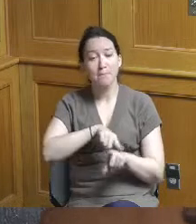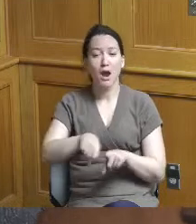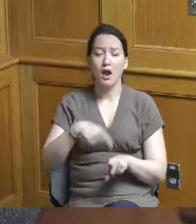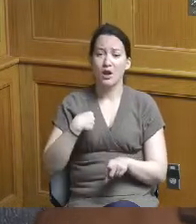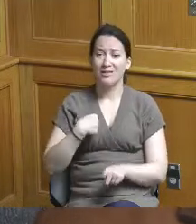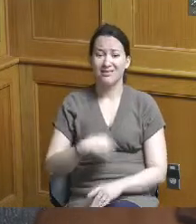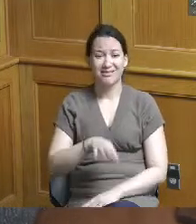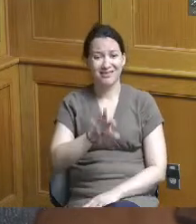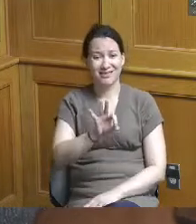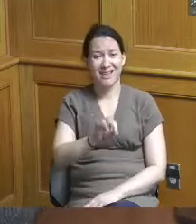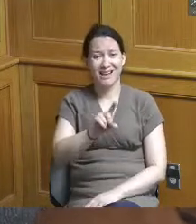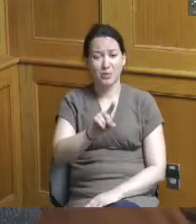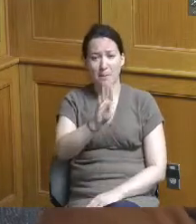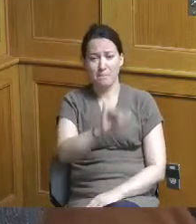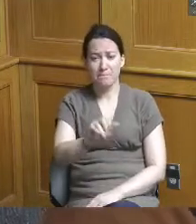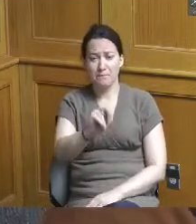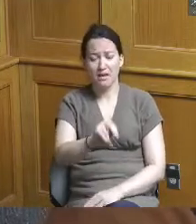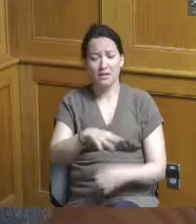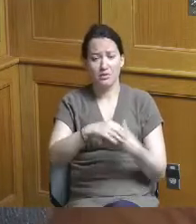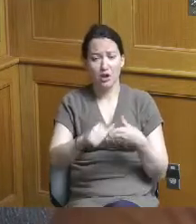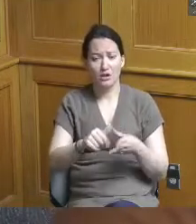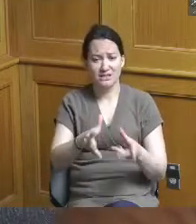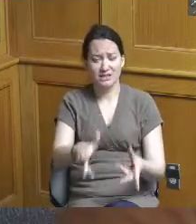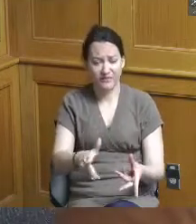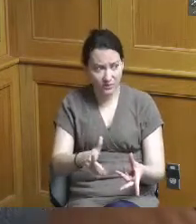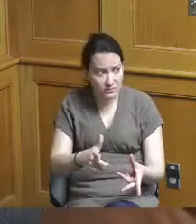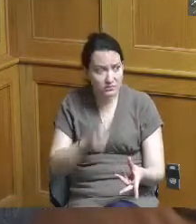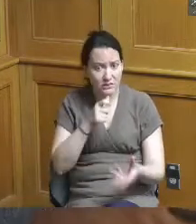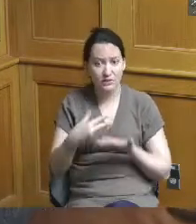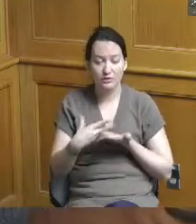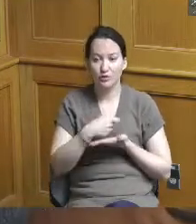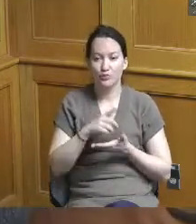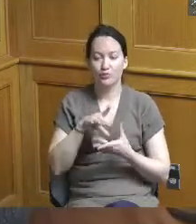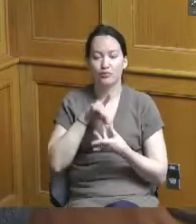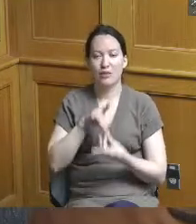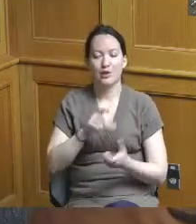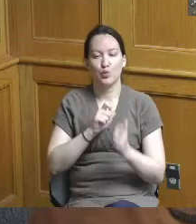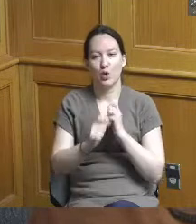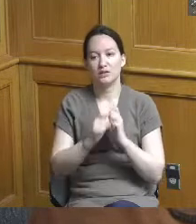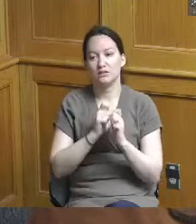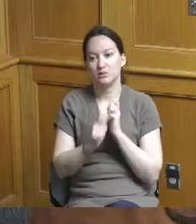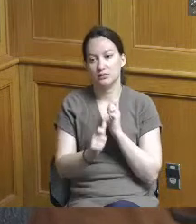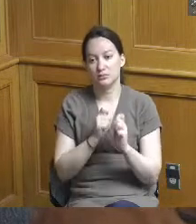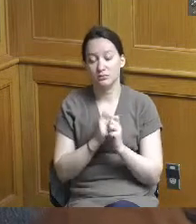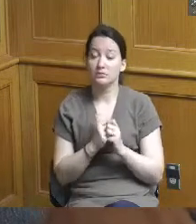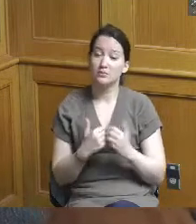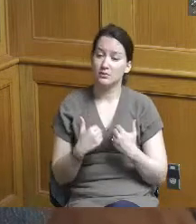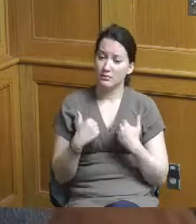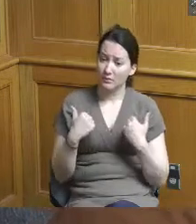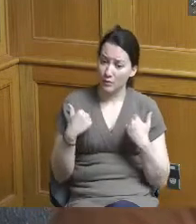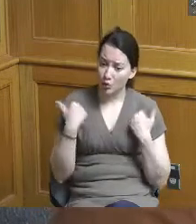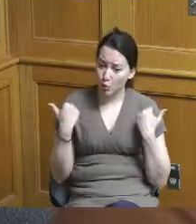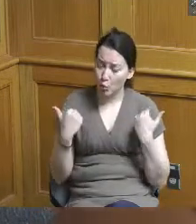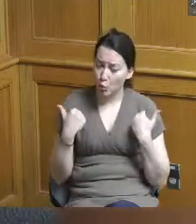91 billion dollars on the table as it relates to sports youth amateur sports is different